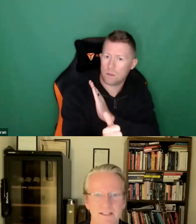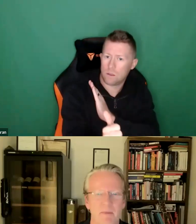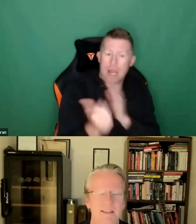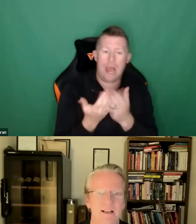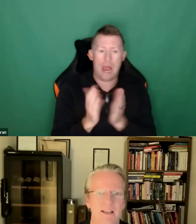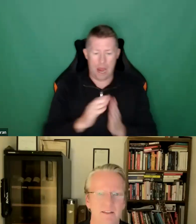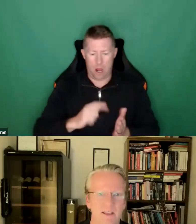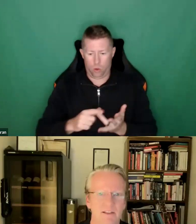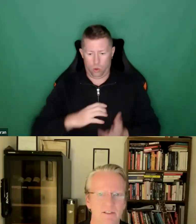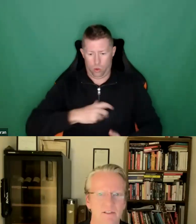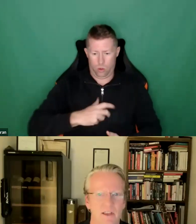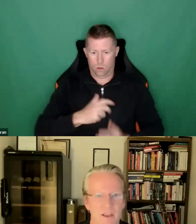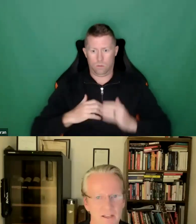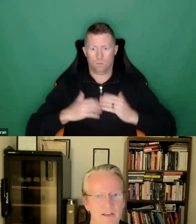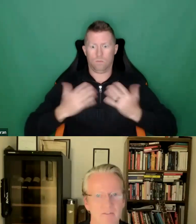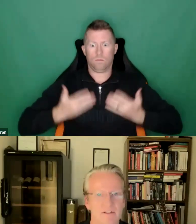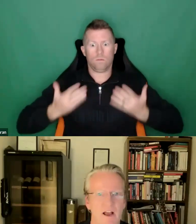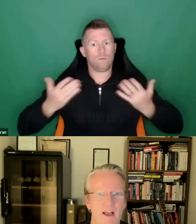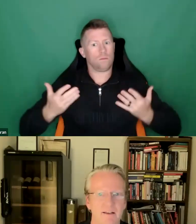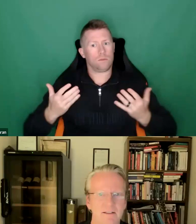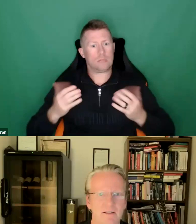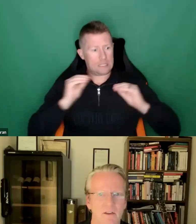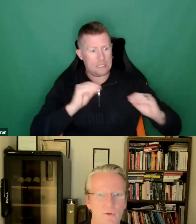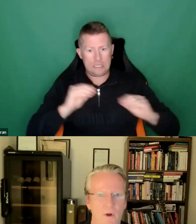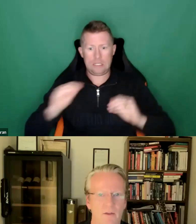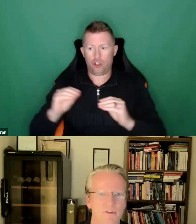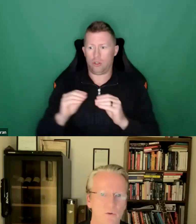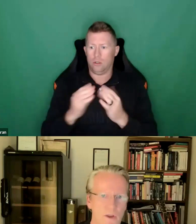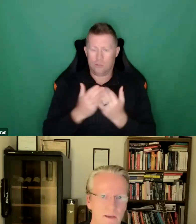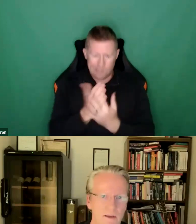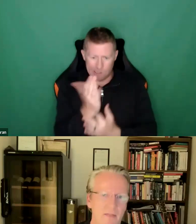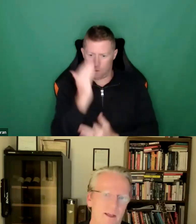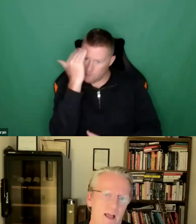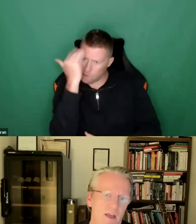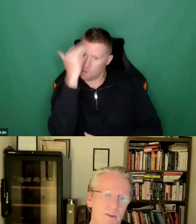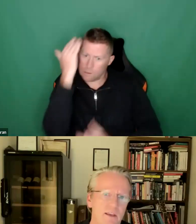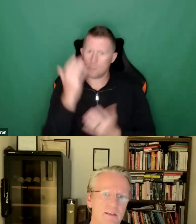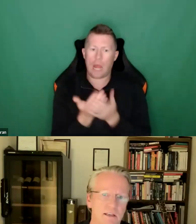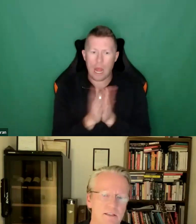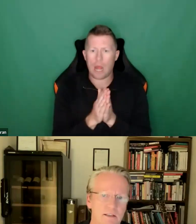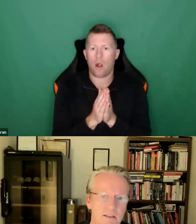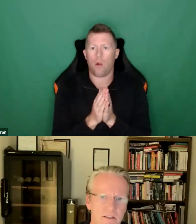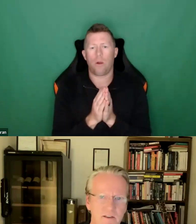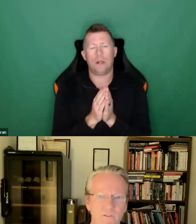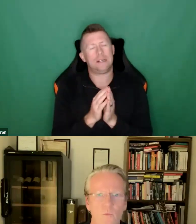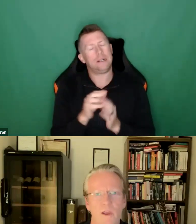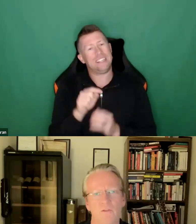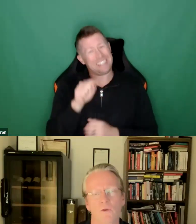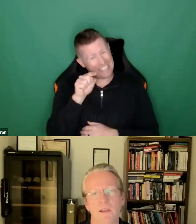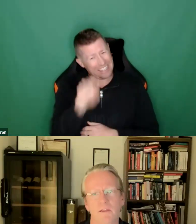is an active set of skills that we systematically teach each and every child